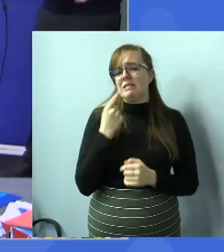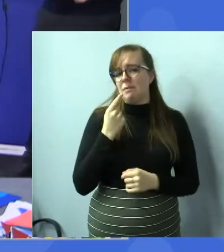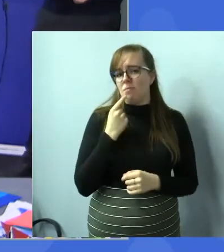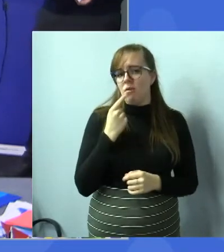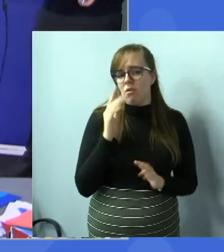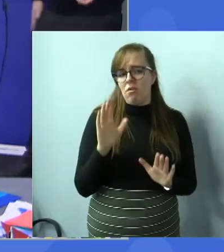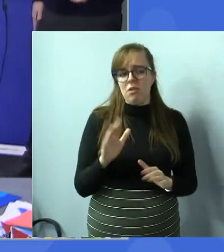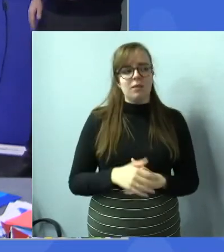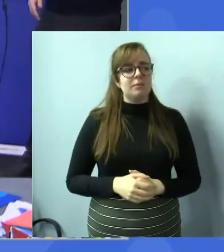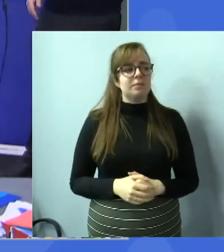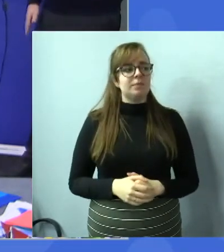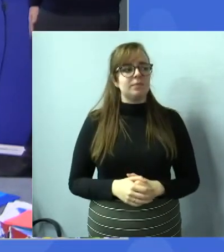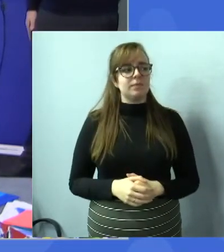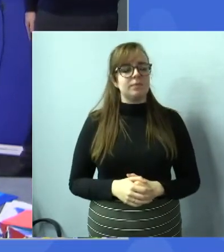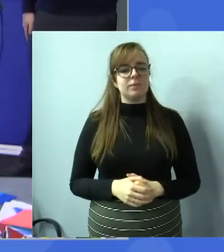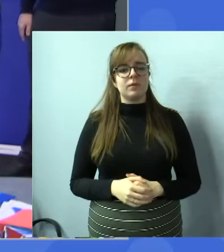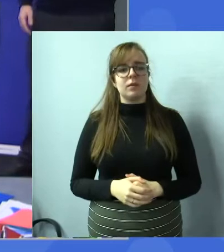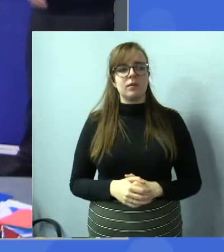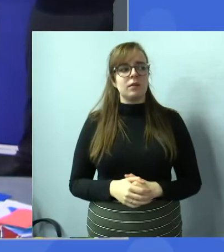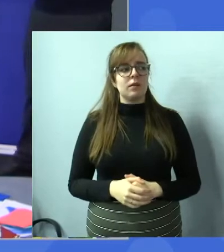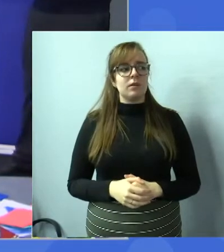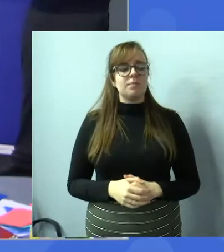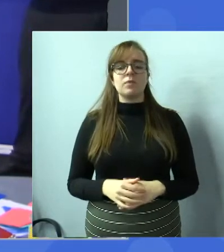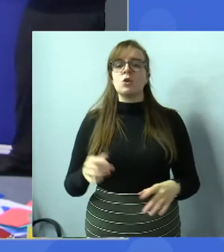diversity and all the other nice things but we have control of the environment